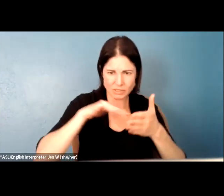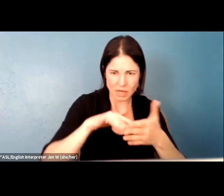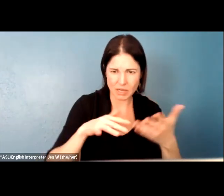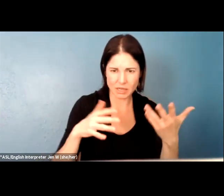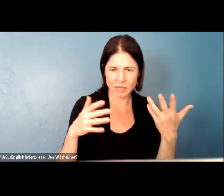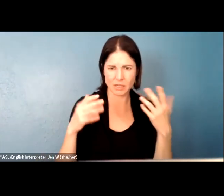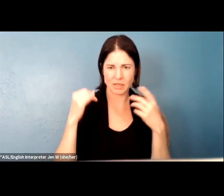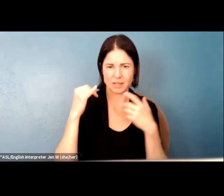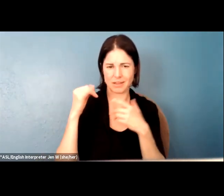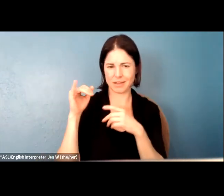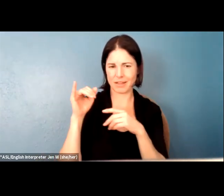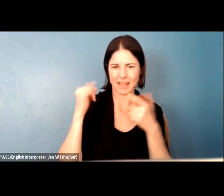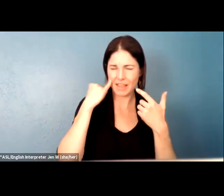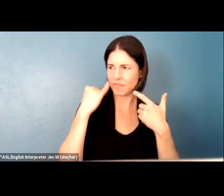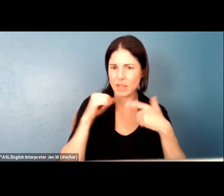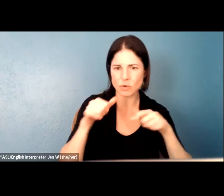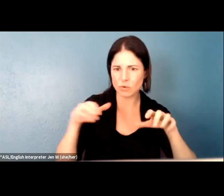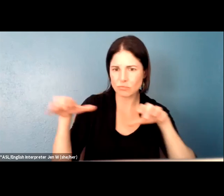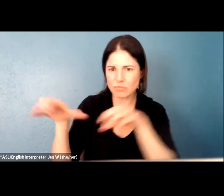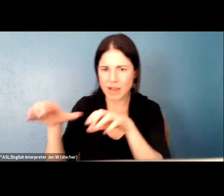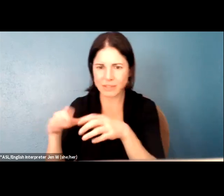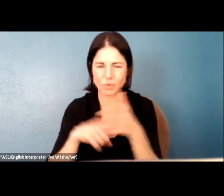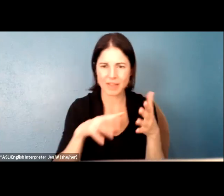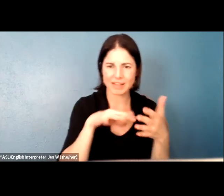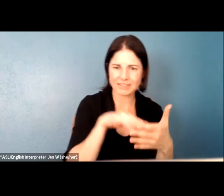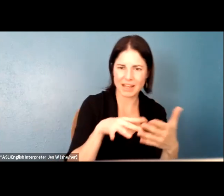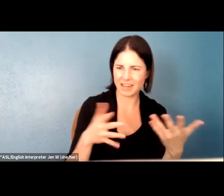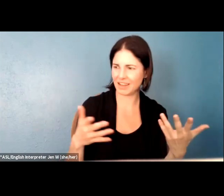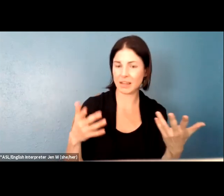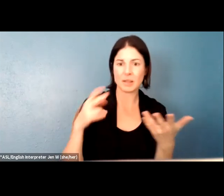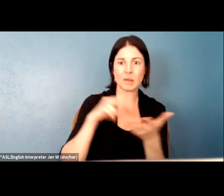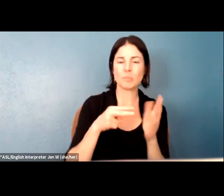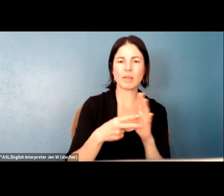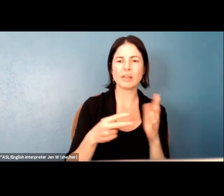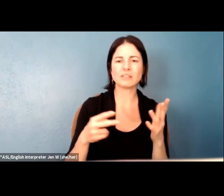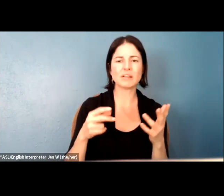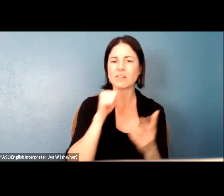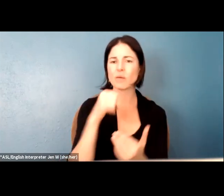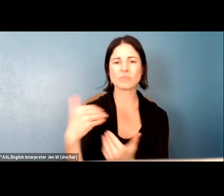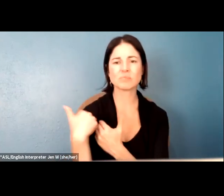writes about it is to act irresponsibly, with what their